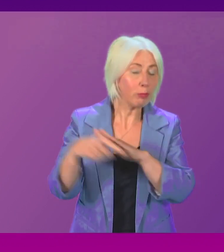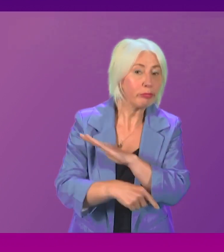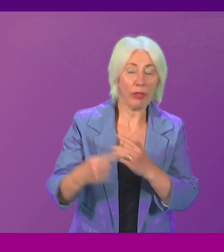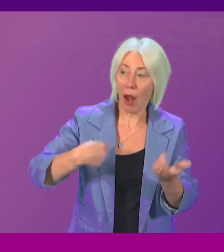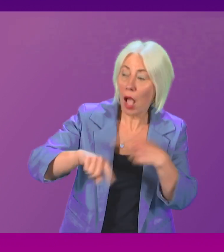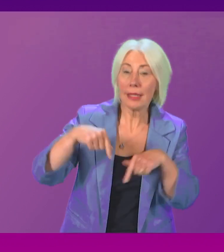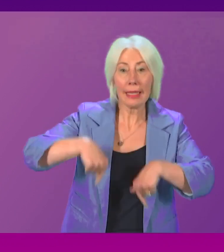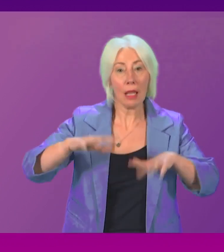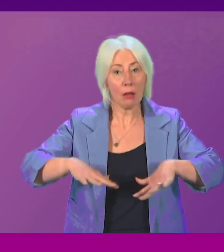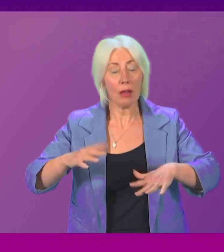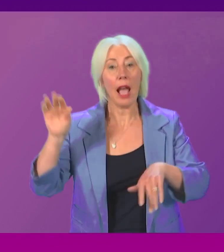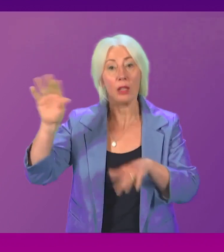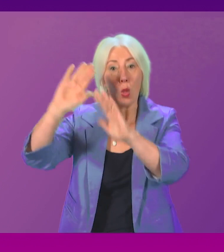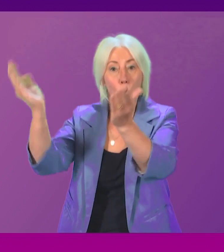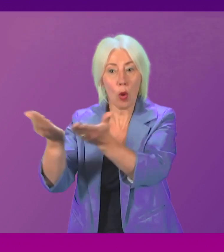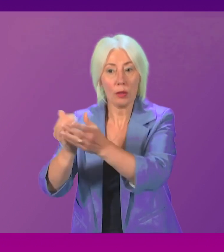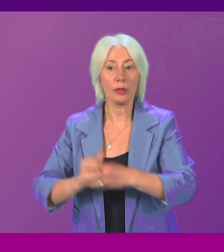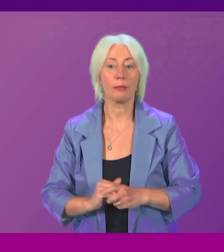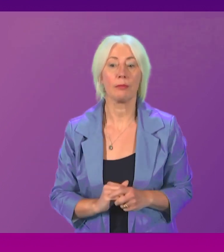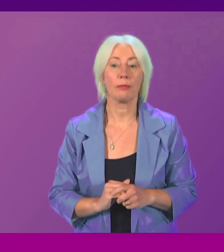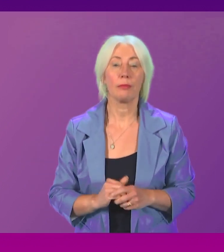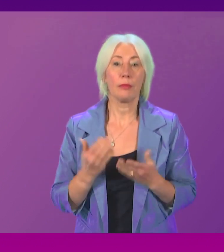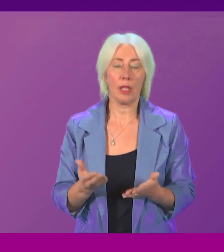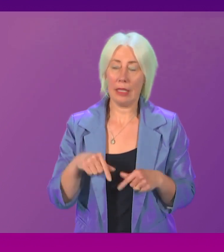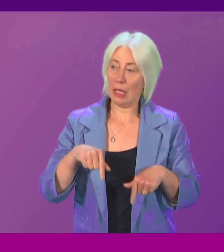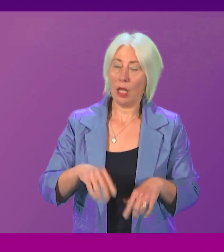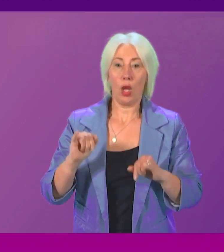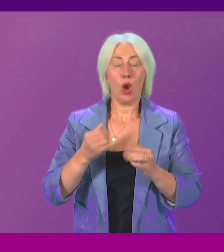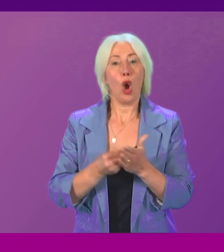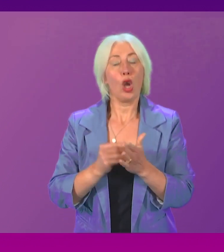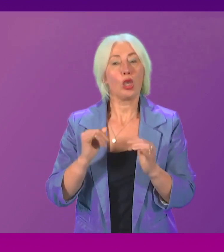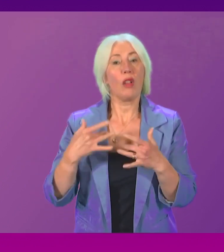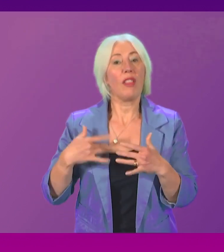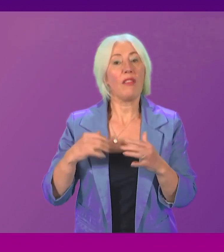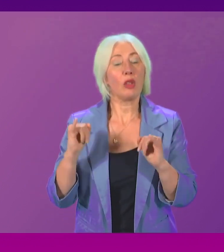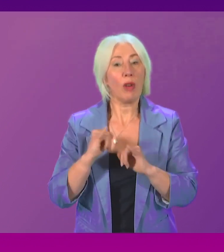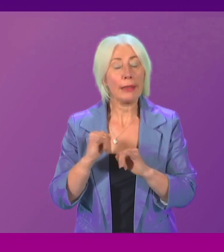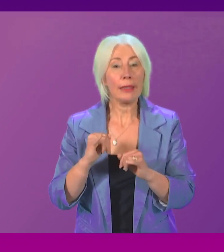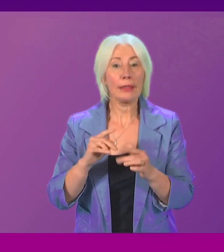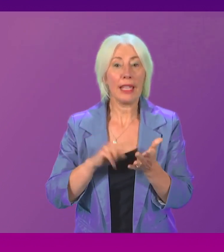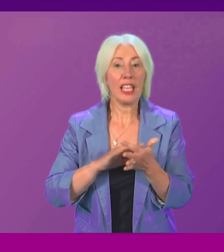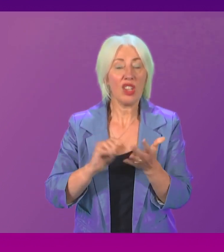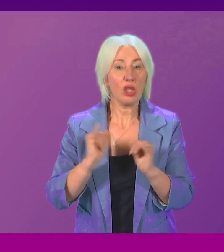We live in serious times, with the cost of living crisis and a national health service crisis.